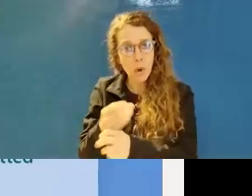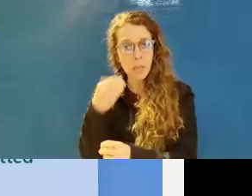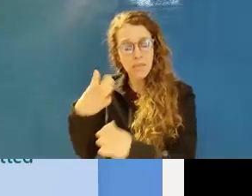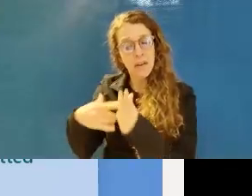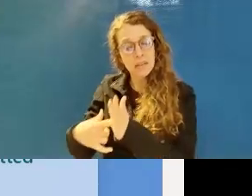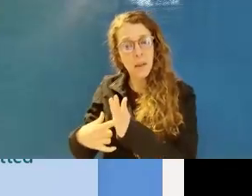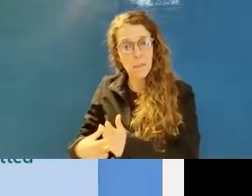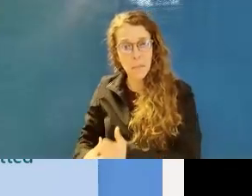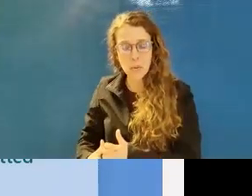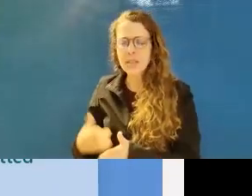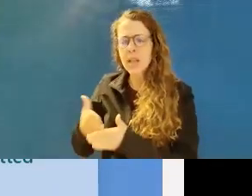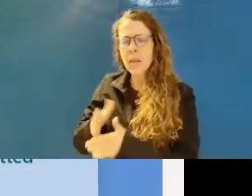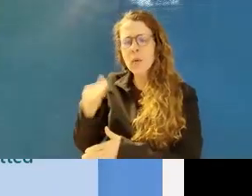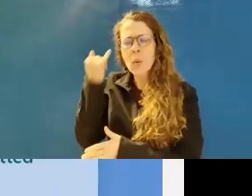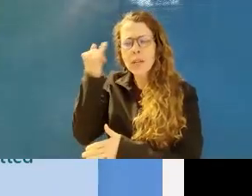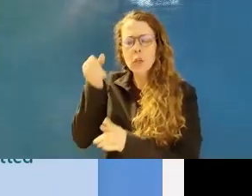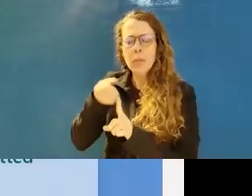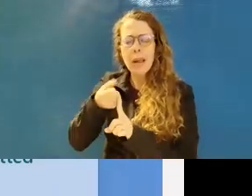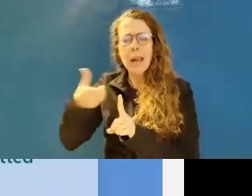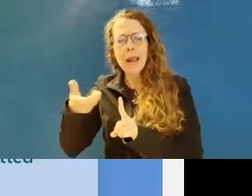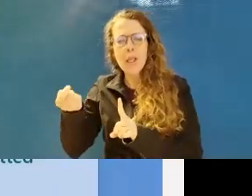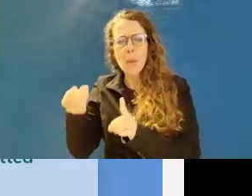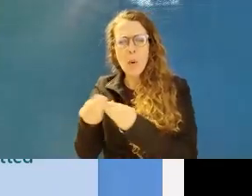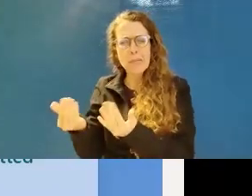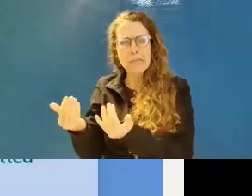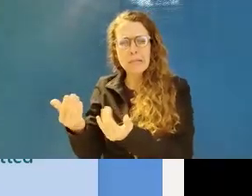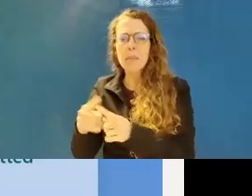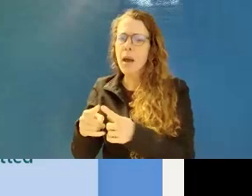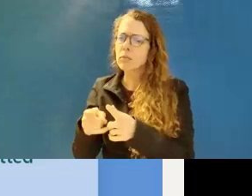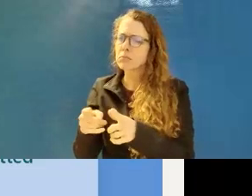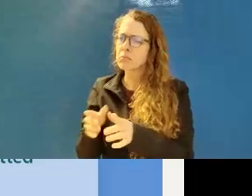Some of your ideas could be developed more fully, but overall, this is a solid response.